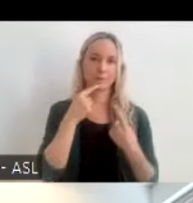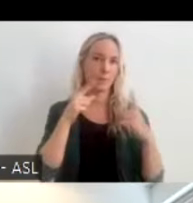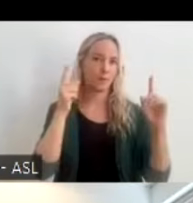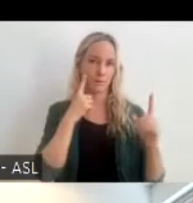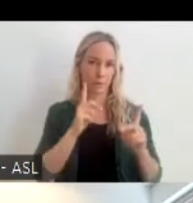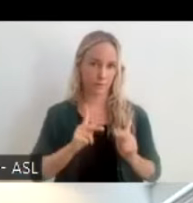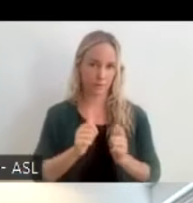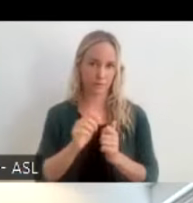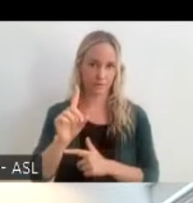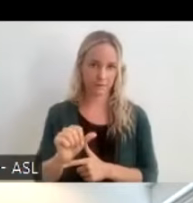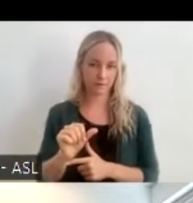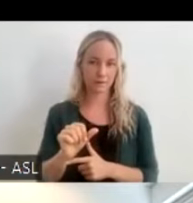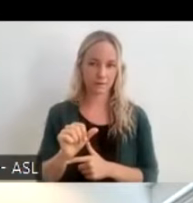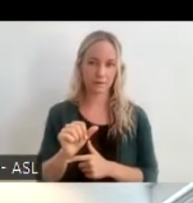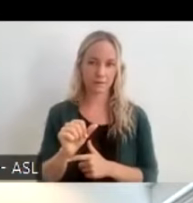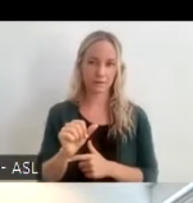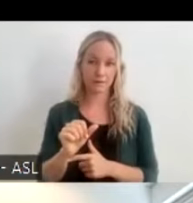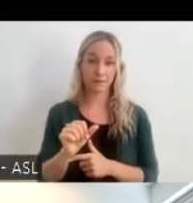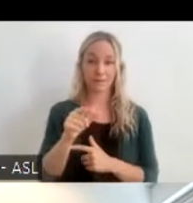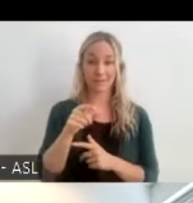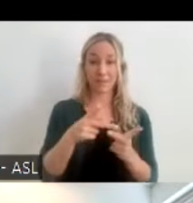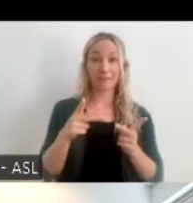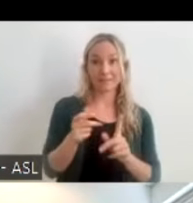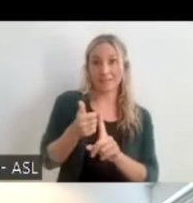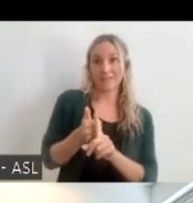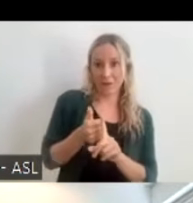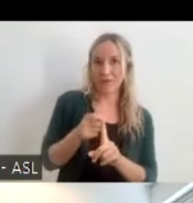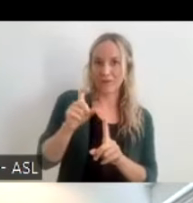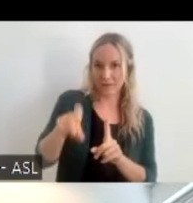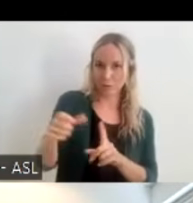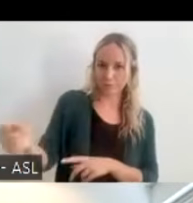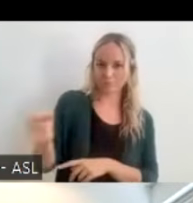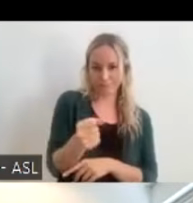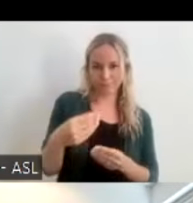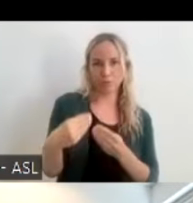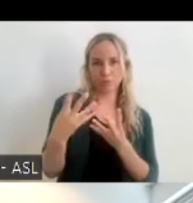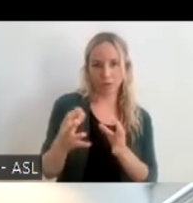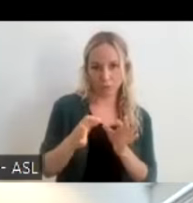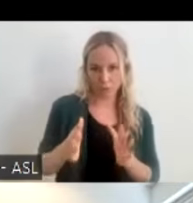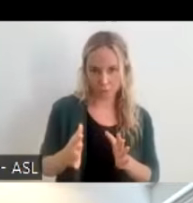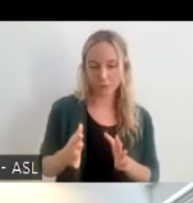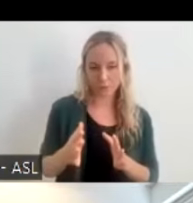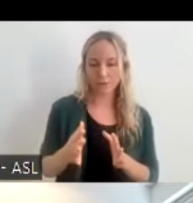to the individual with a disability,